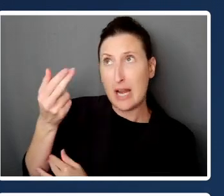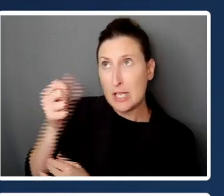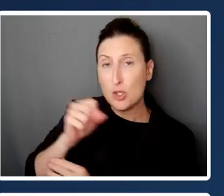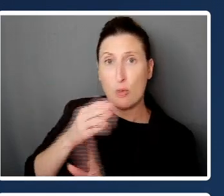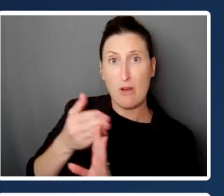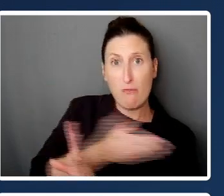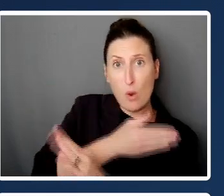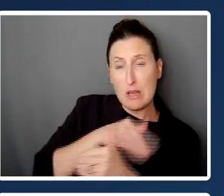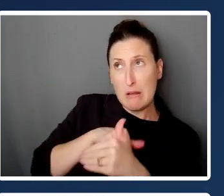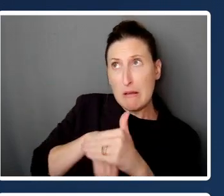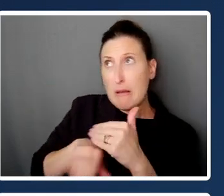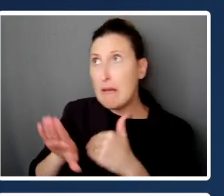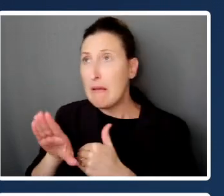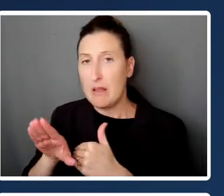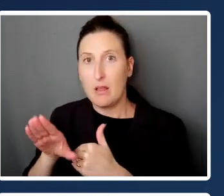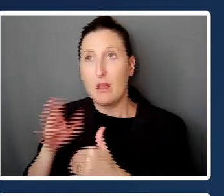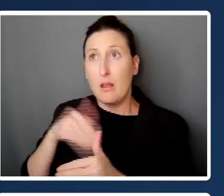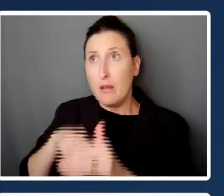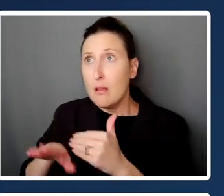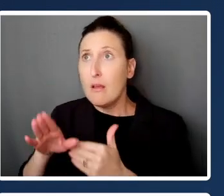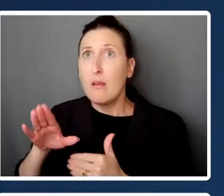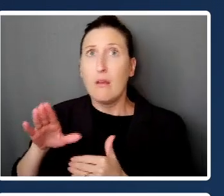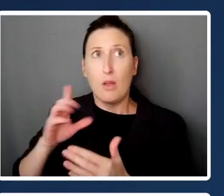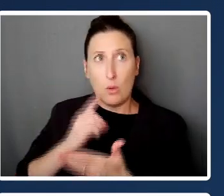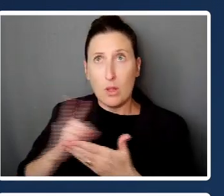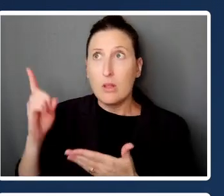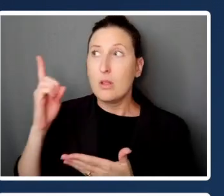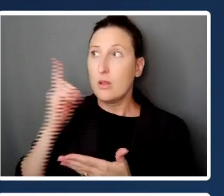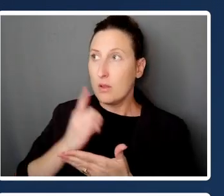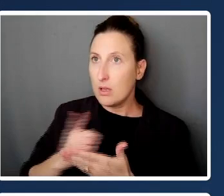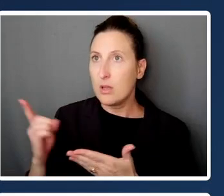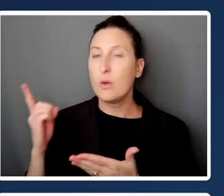and coming there week after week, for, you know, several weeks in a row,